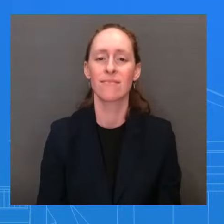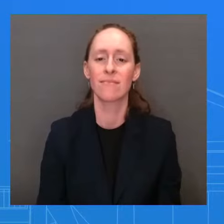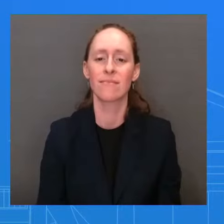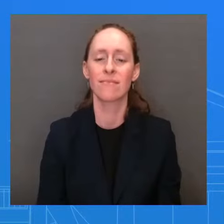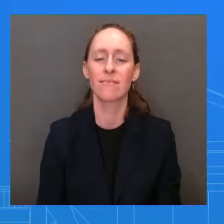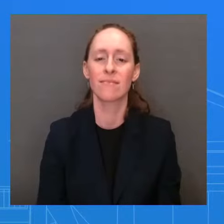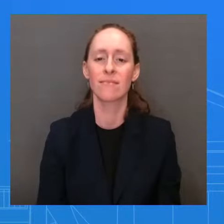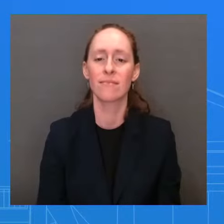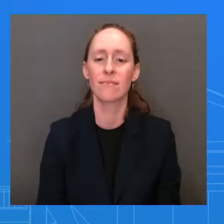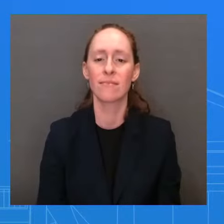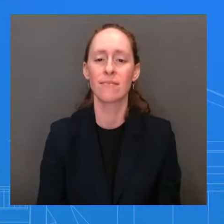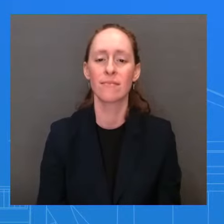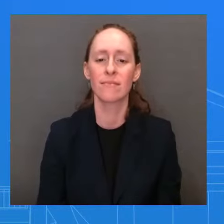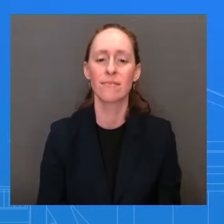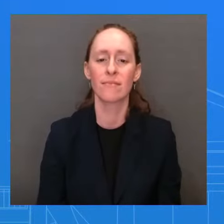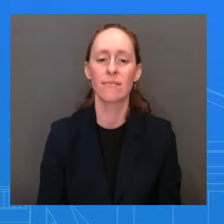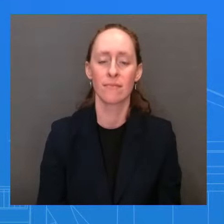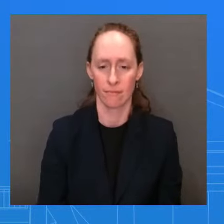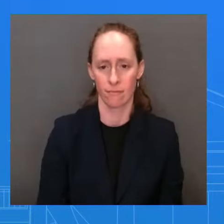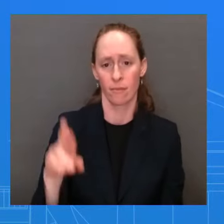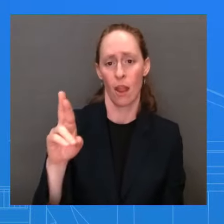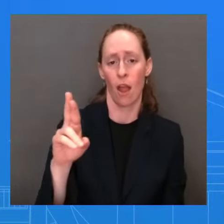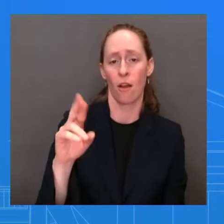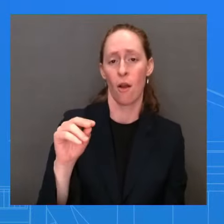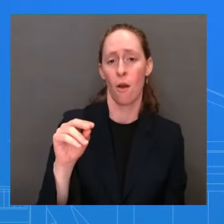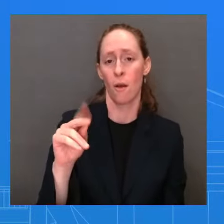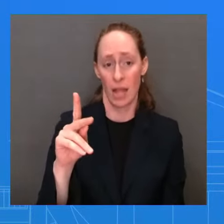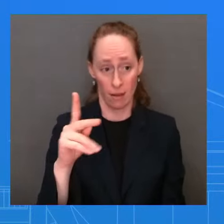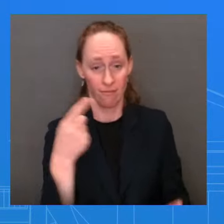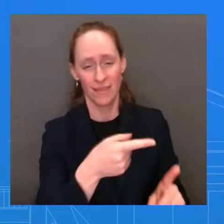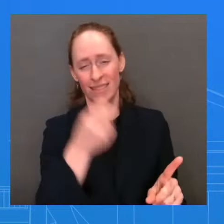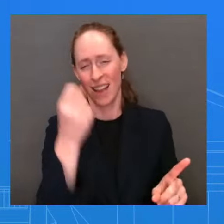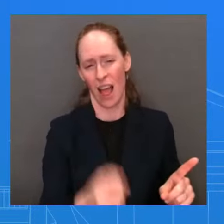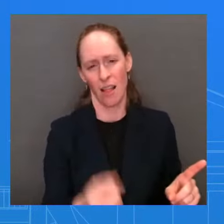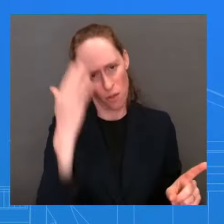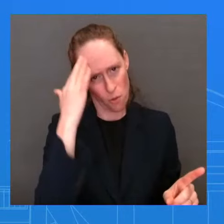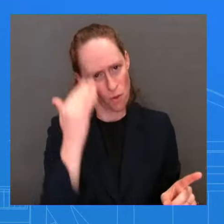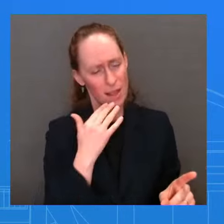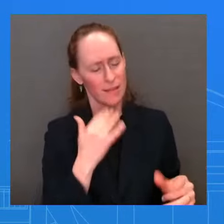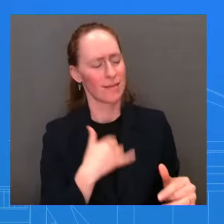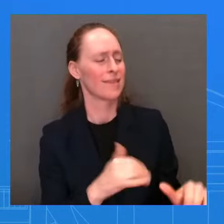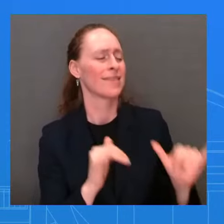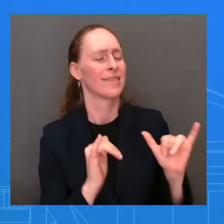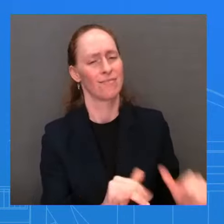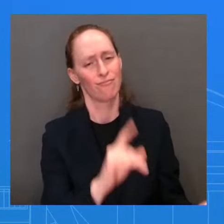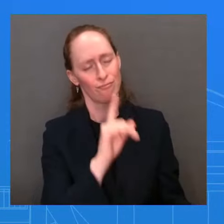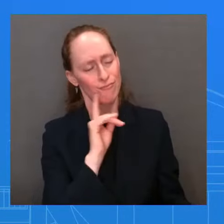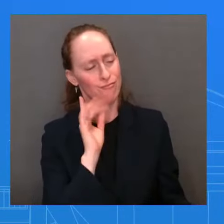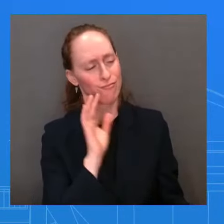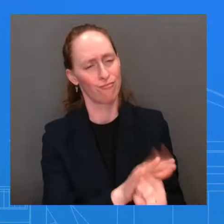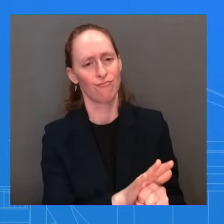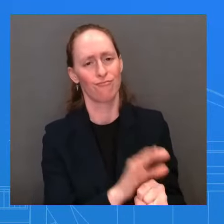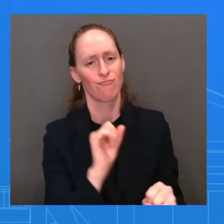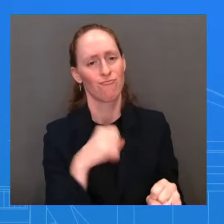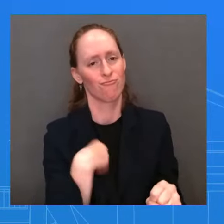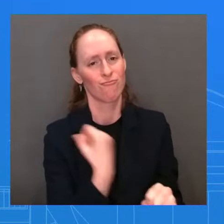And that has been and will continue to be so. We have engaged, again, at high levels with allies, including the ROK,